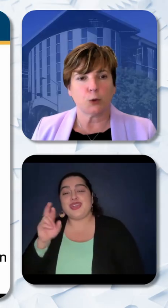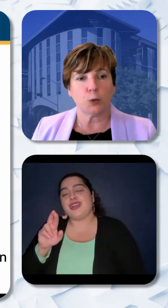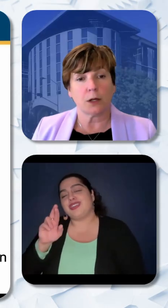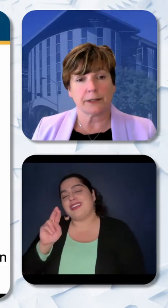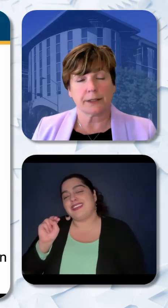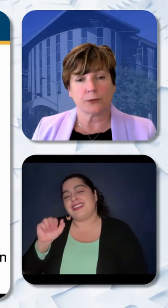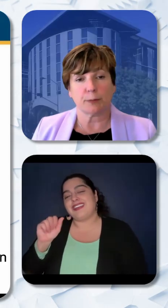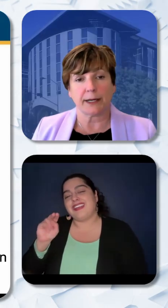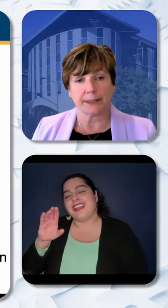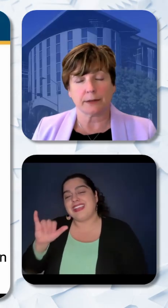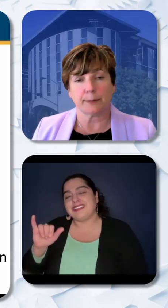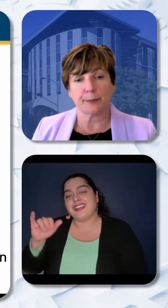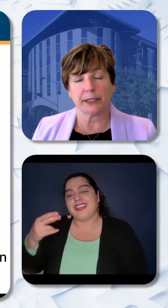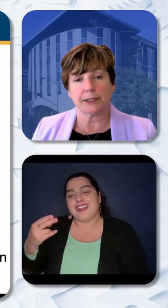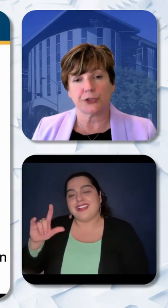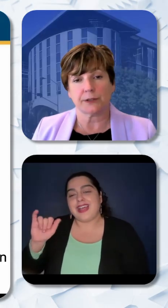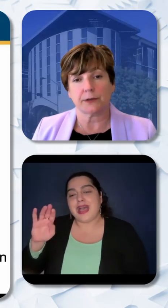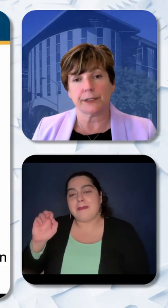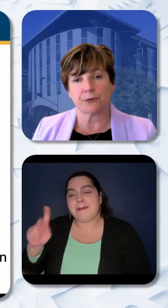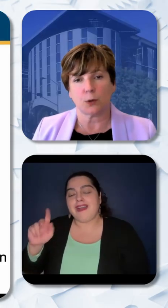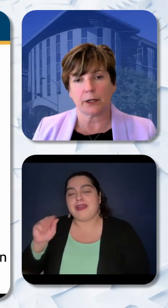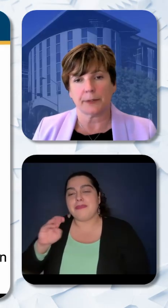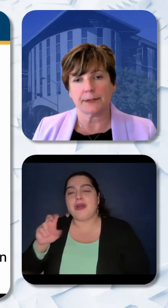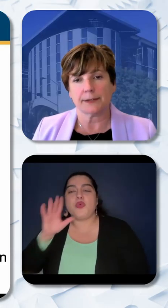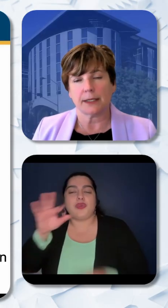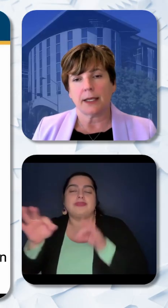who will walk us through the practical implications of these requirements.